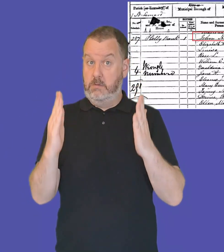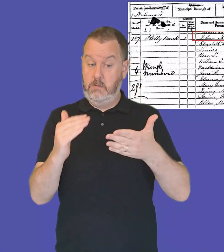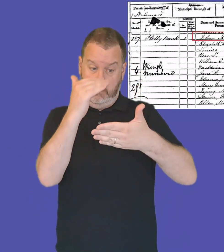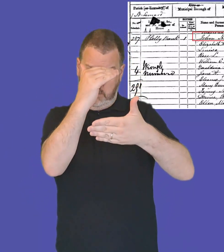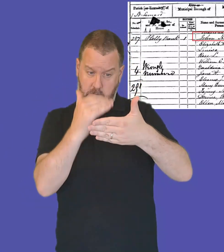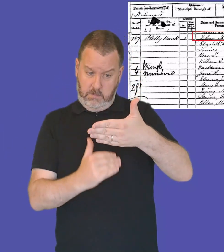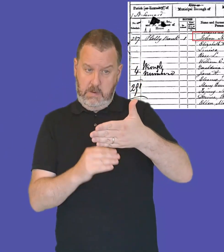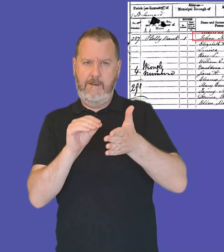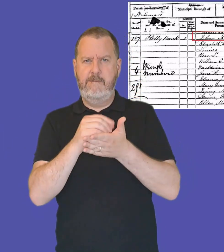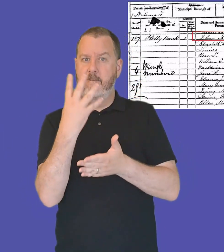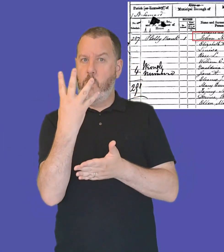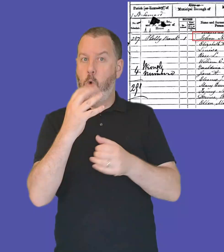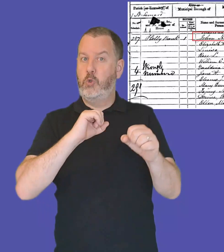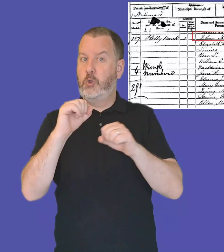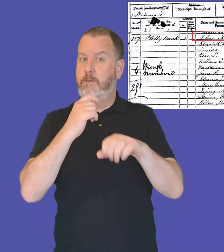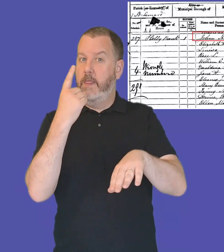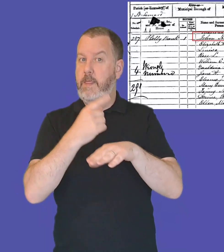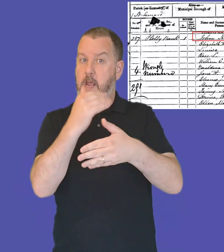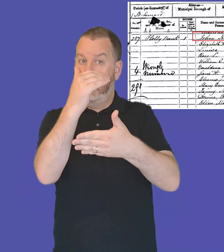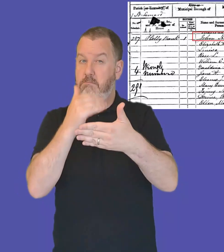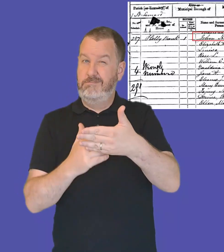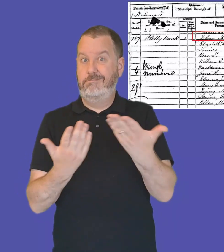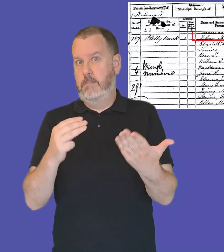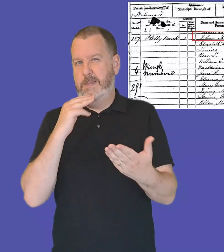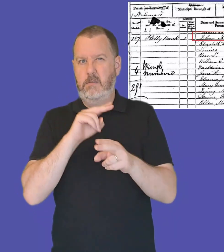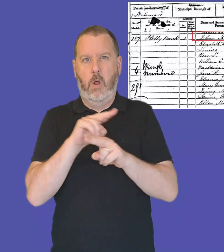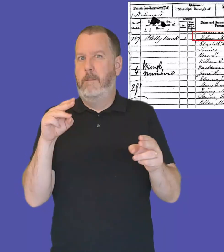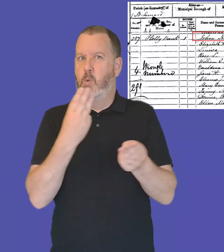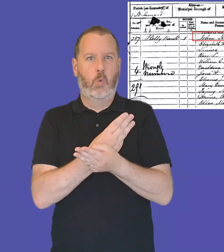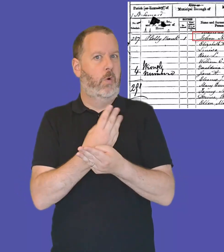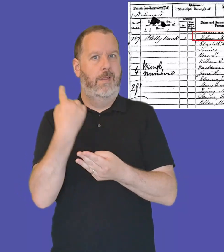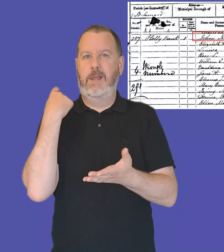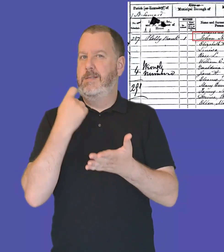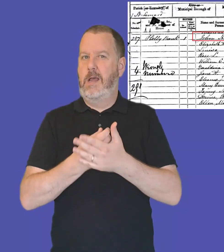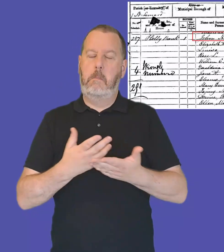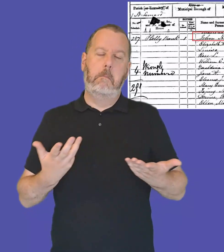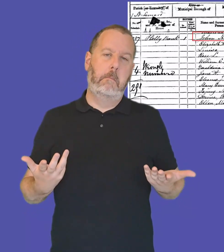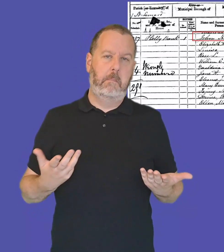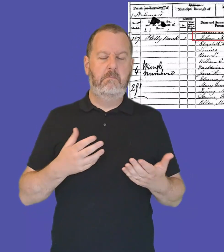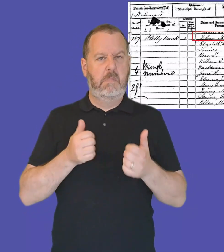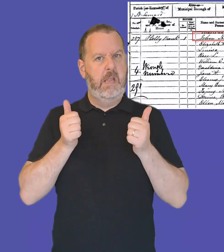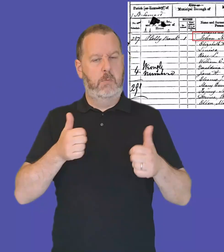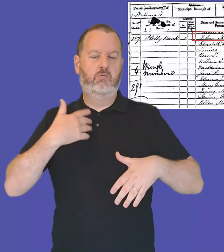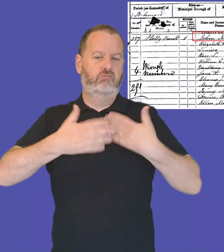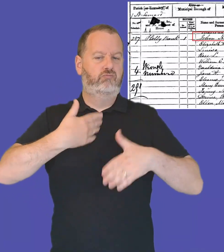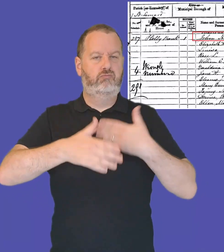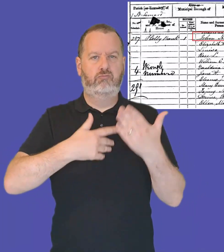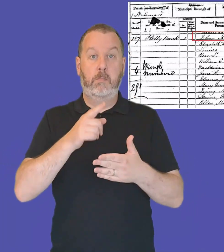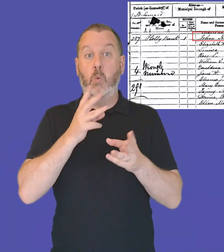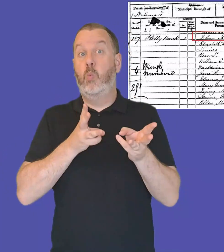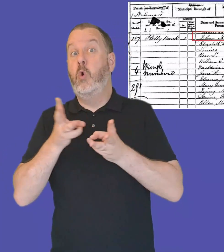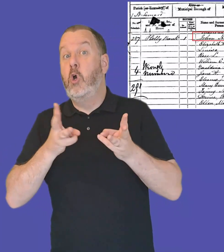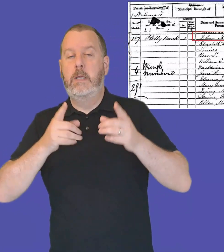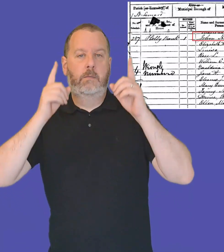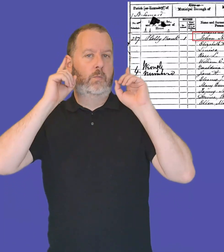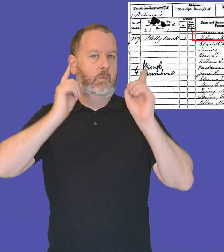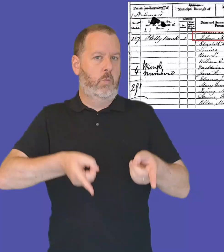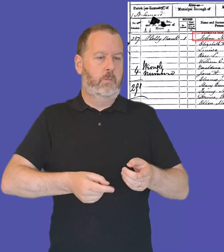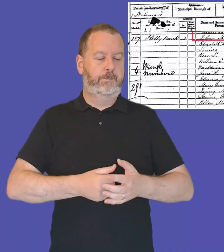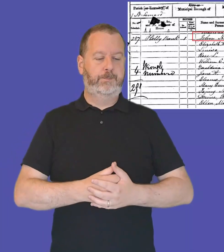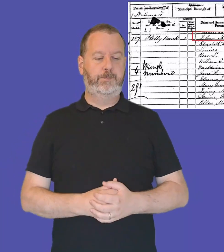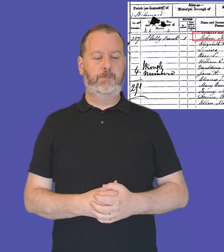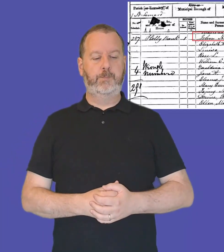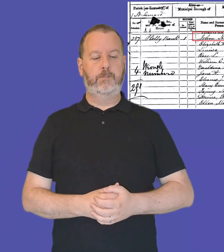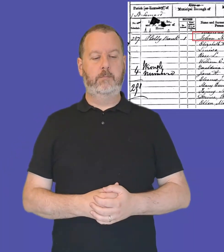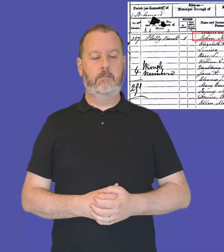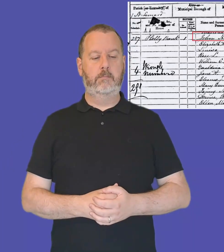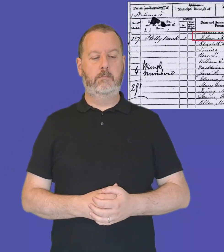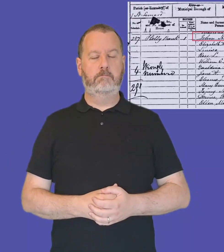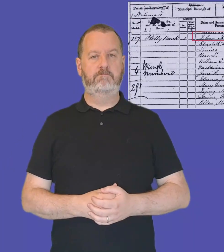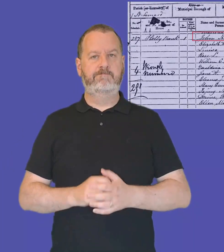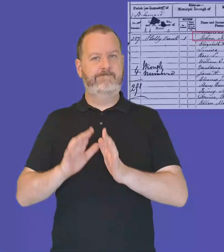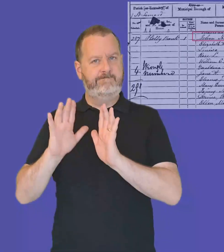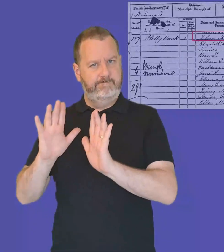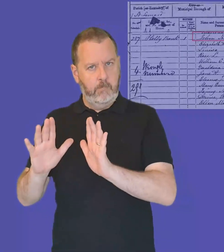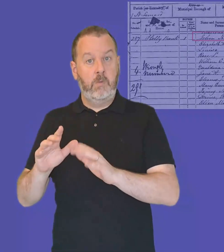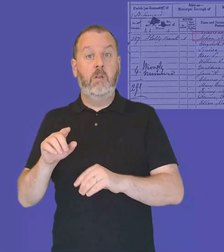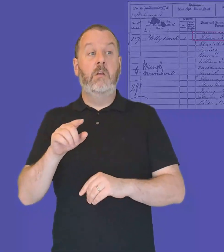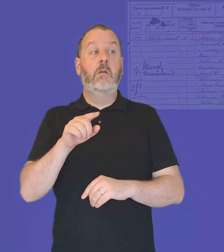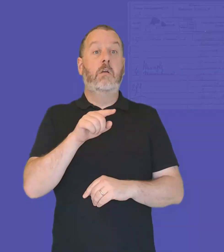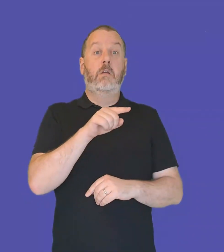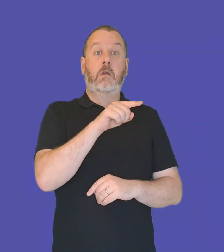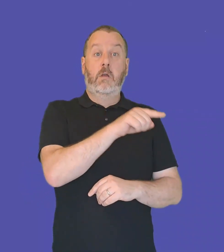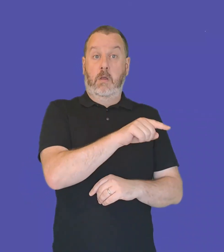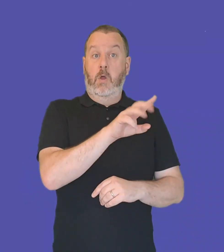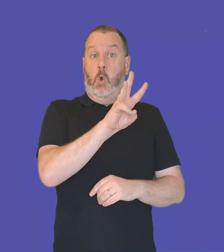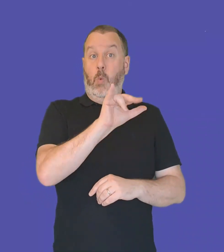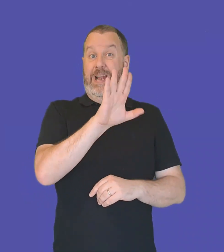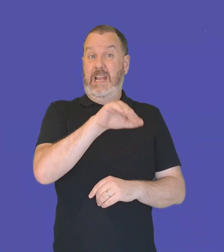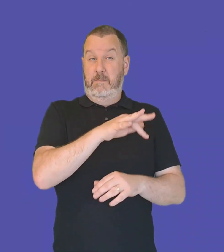It was a large household with four servants, so he was not exactly living in poverty.